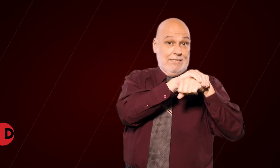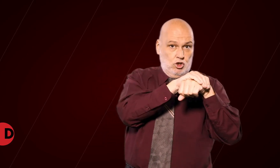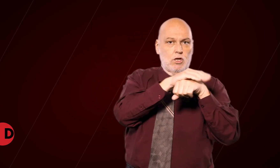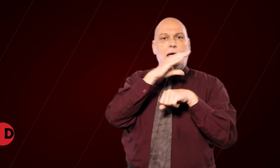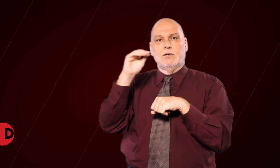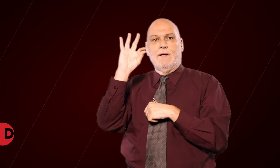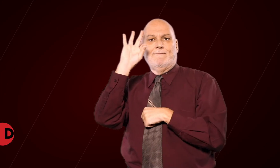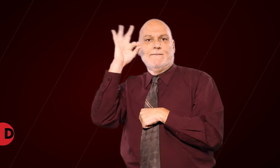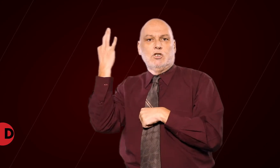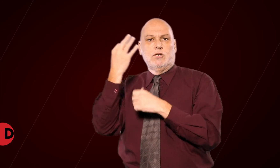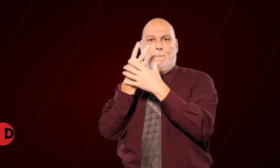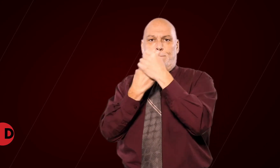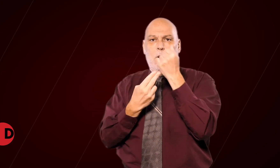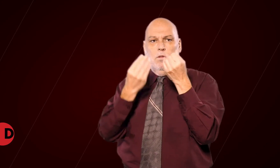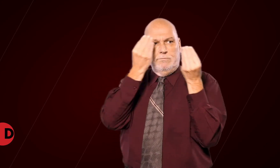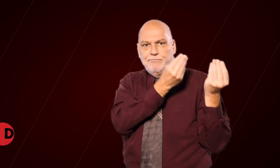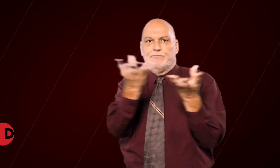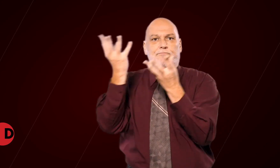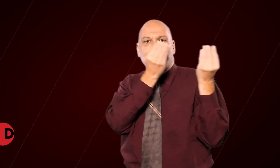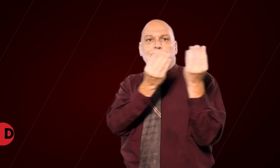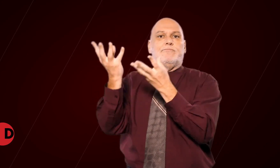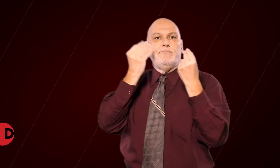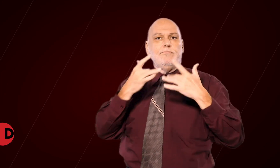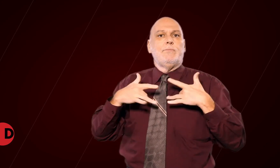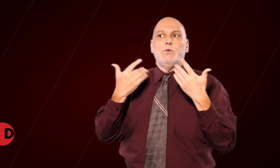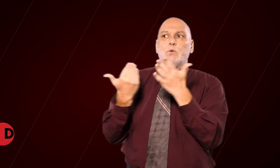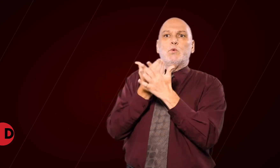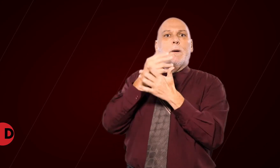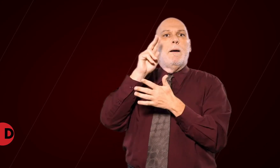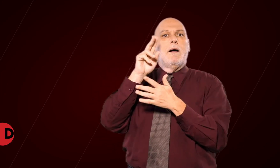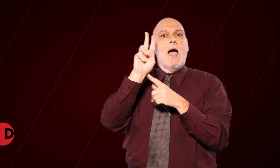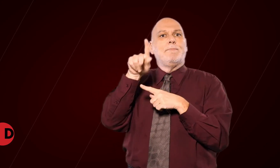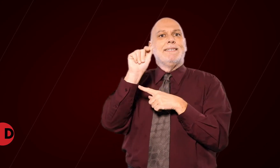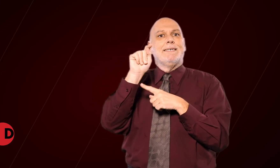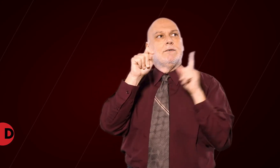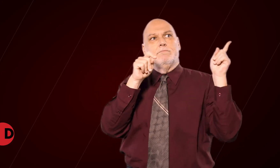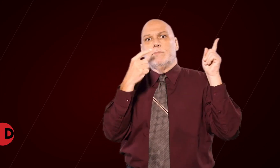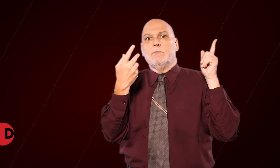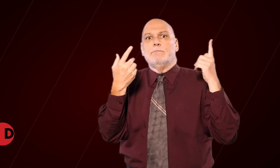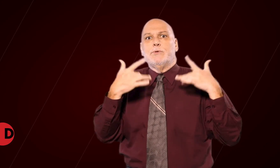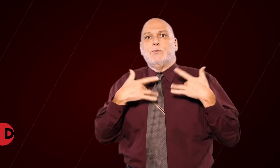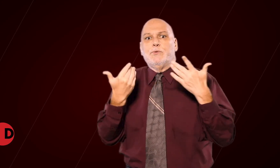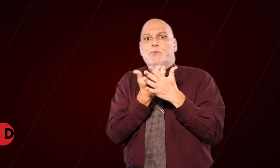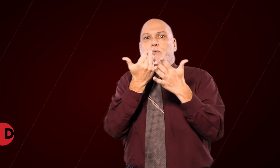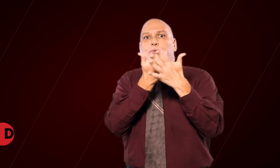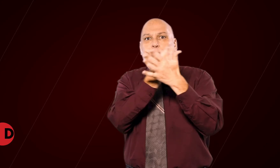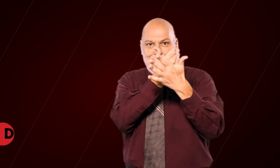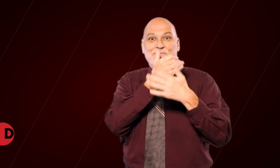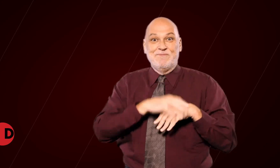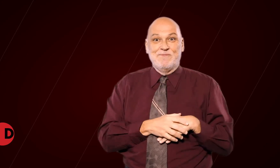when a new program is posted!